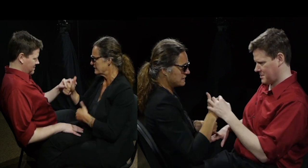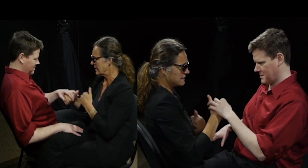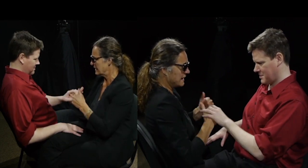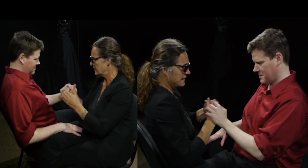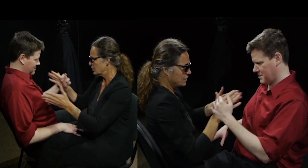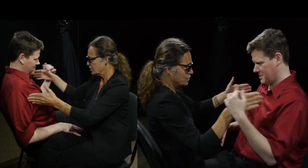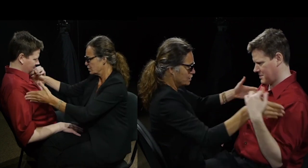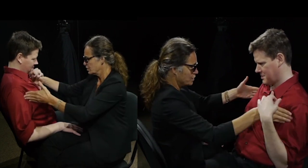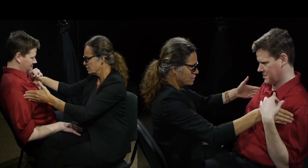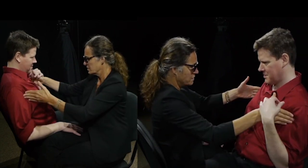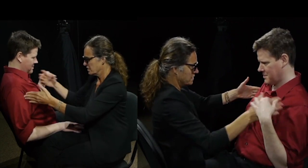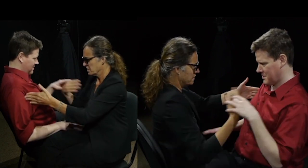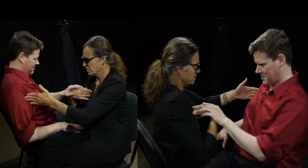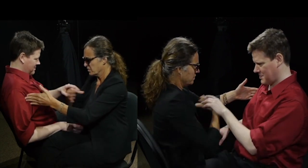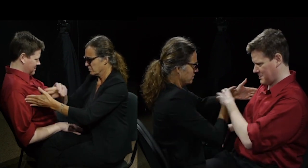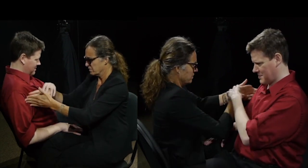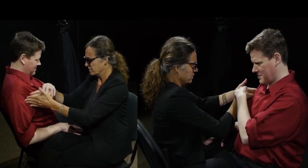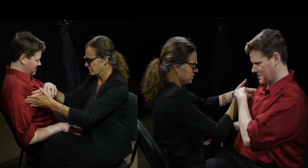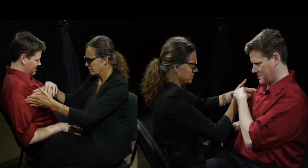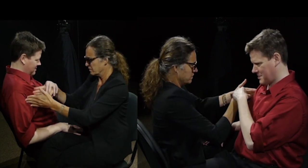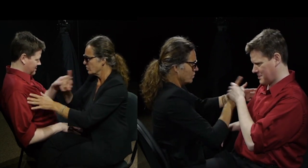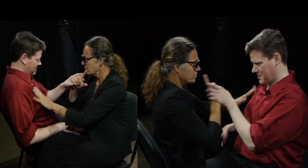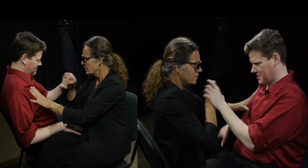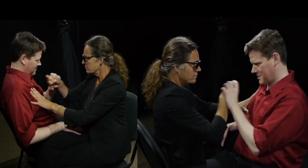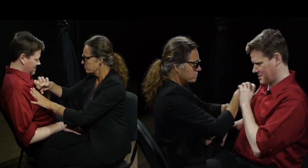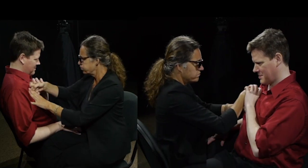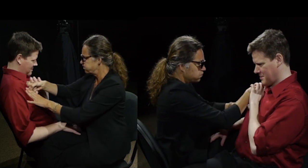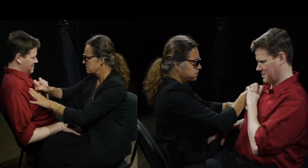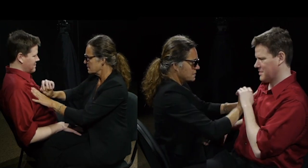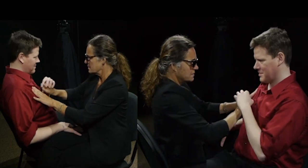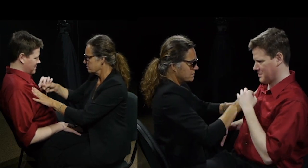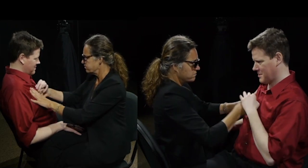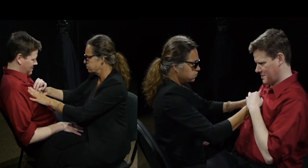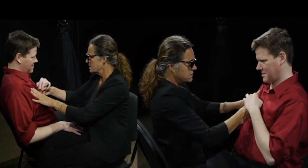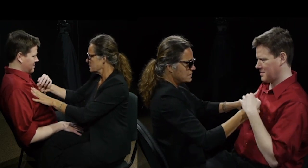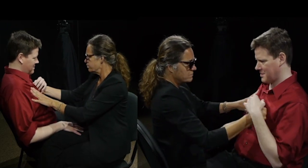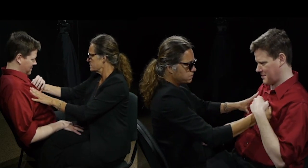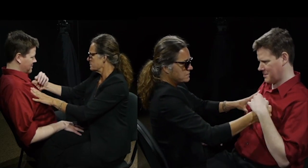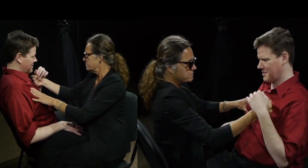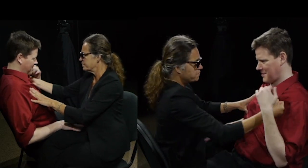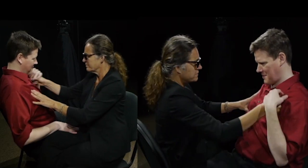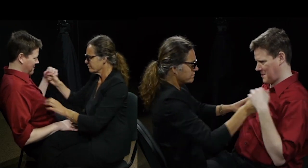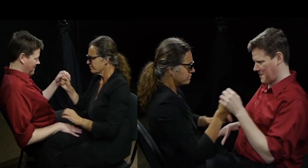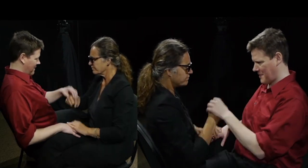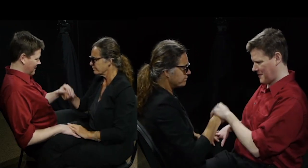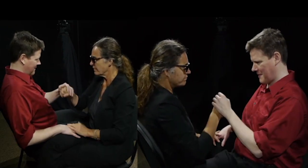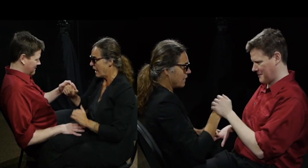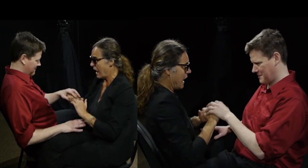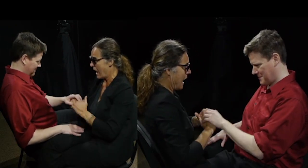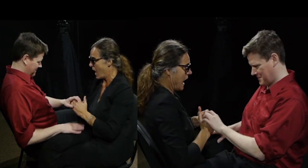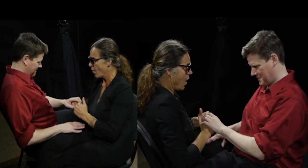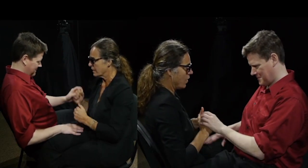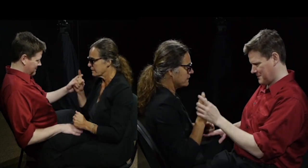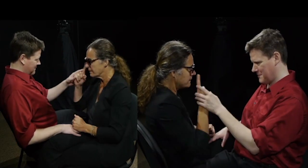Over the course of the last ten years, from 2010 to 2020, we have witnessed the positive effects Protactile has had in the lives of DeafBlind people